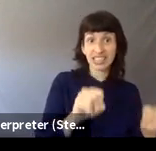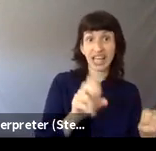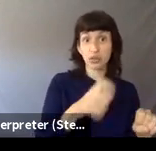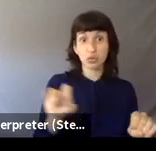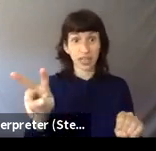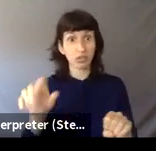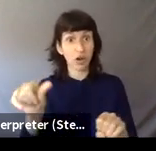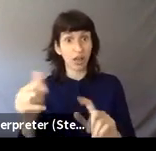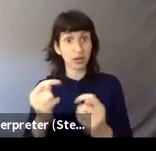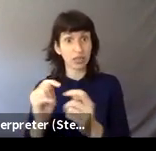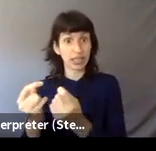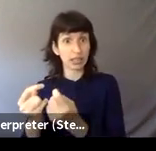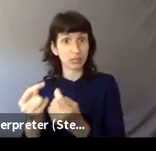Pete: Another question, Amy. You might have answered this already. Are these assignments and these quizzes available even if you created them in the Sandbox Team, are they available to assign